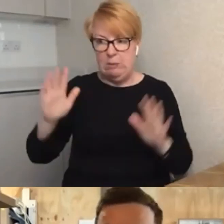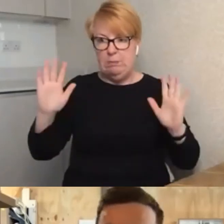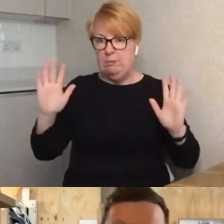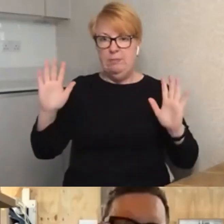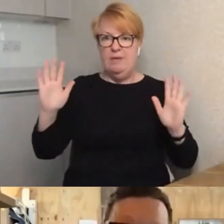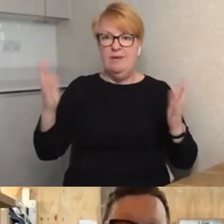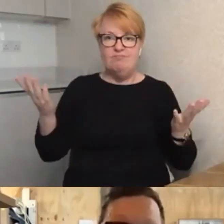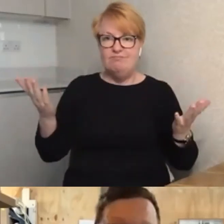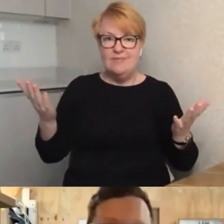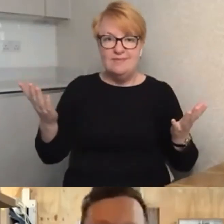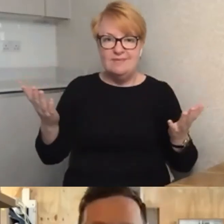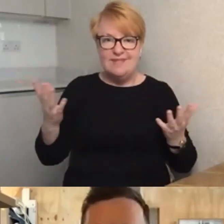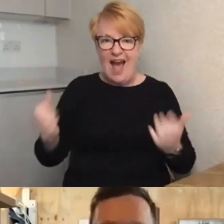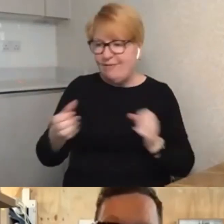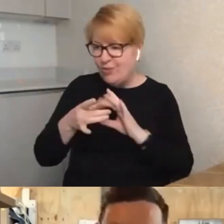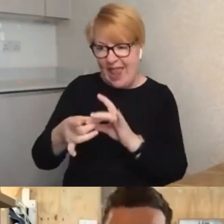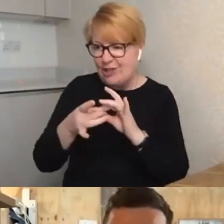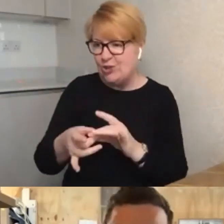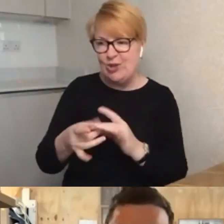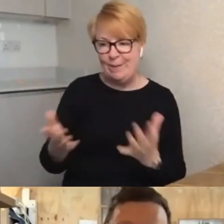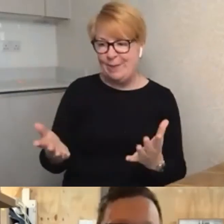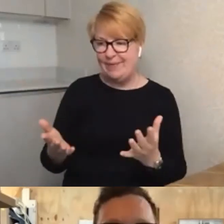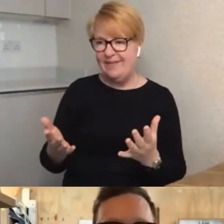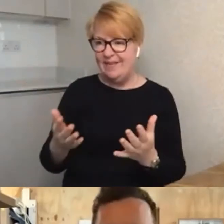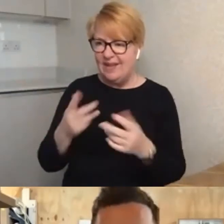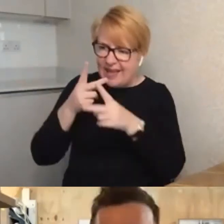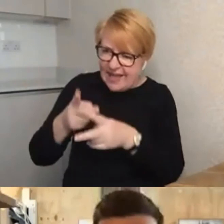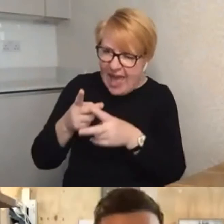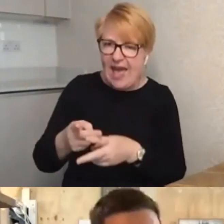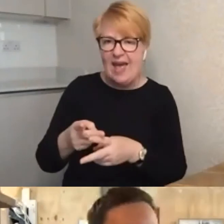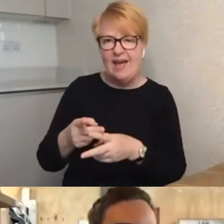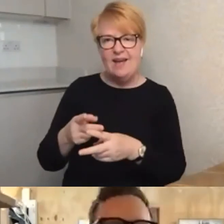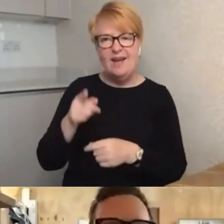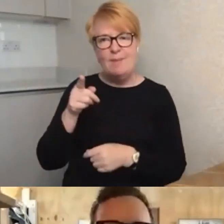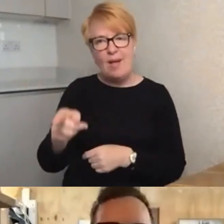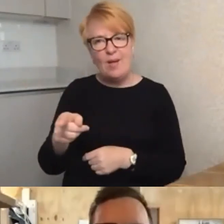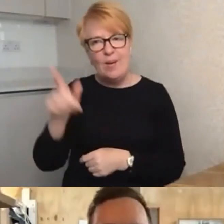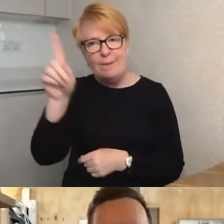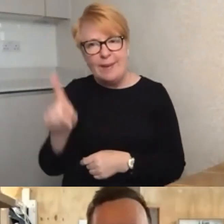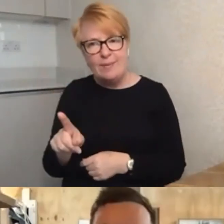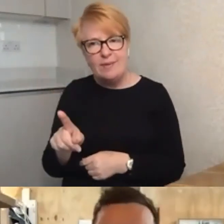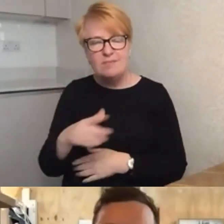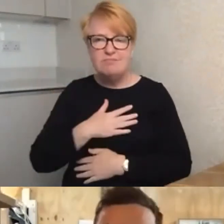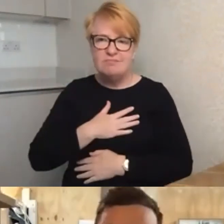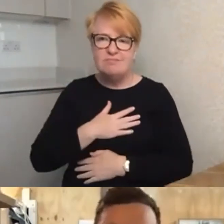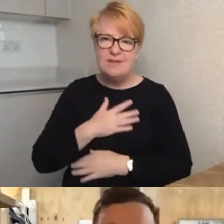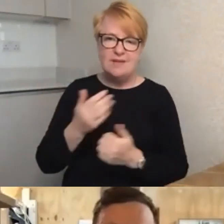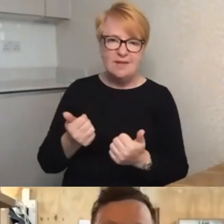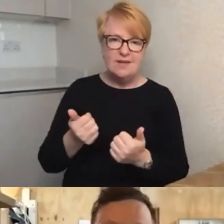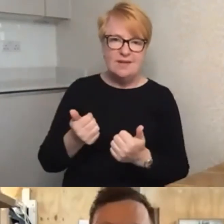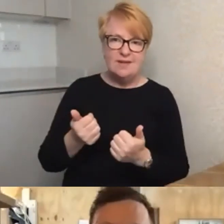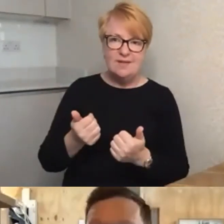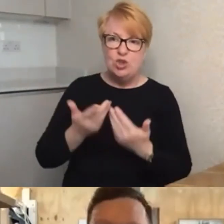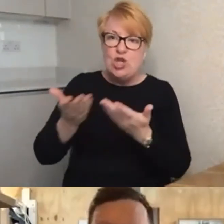having a relationship and first place, caring about people. Being generous, as much as you can.